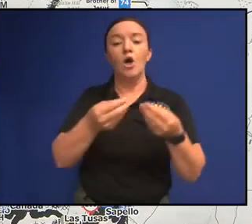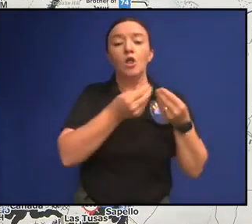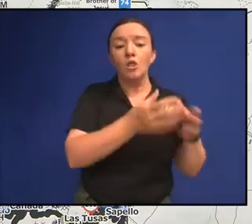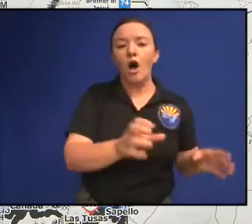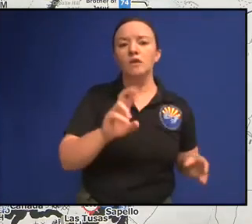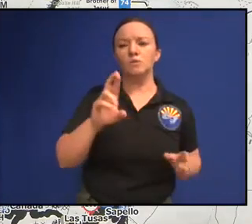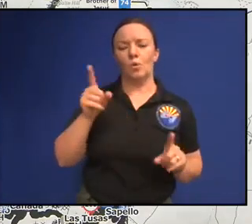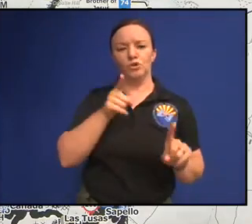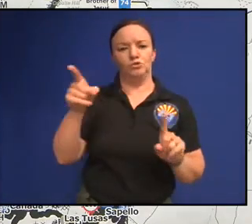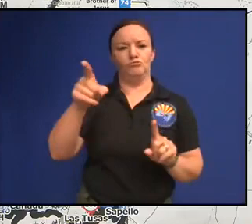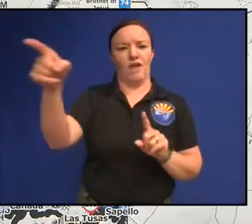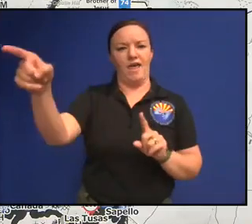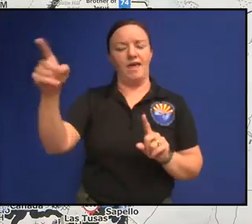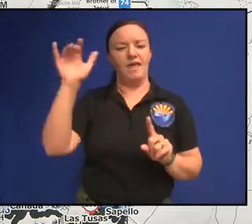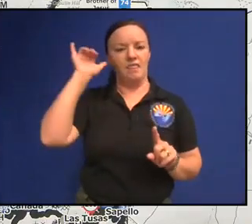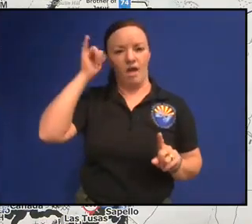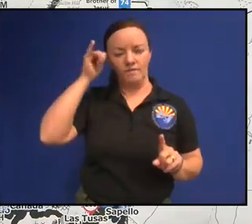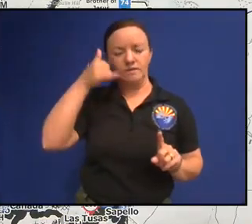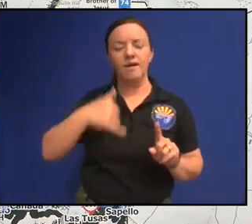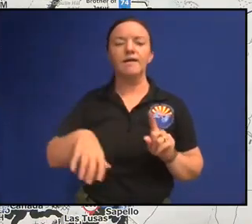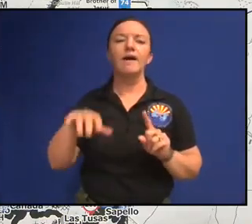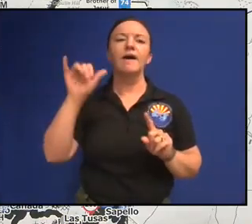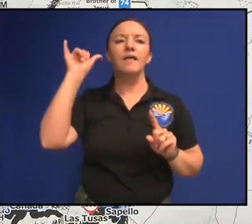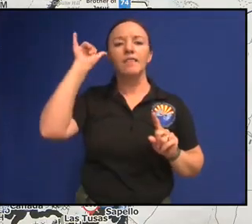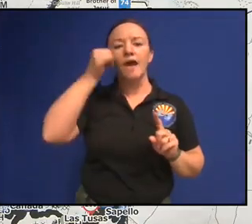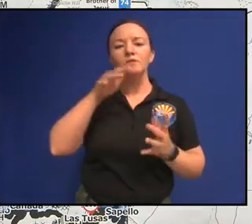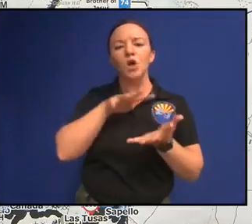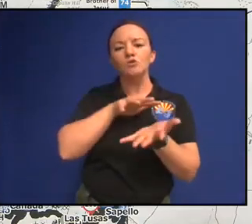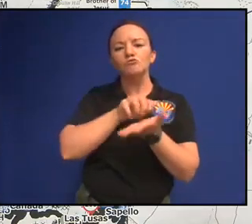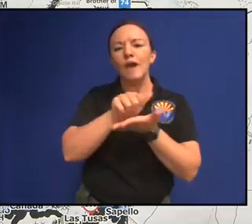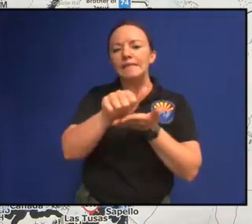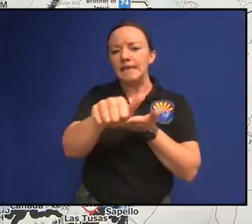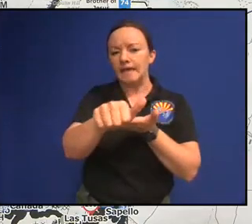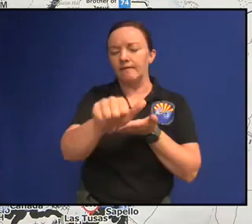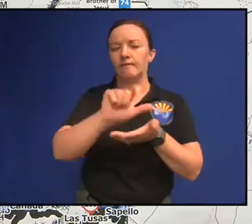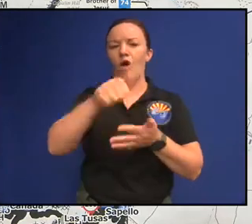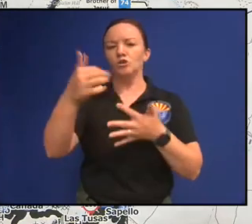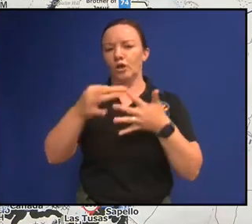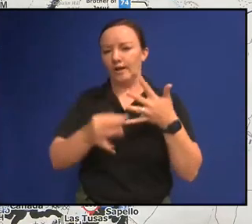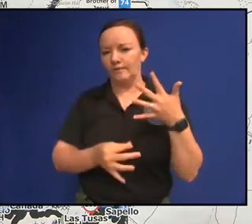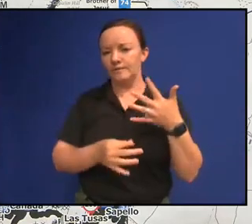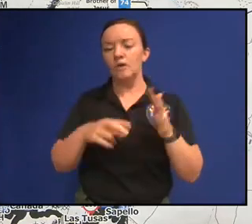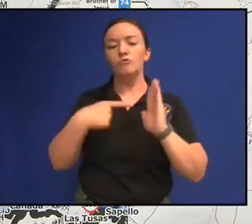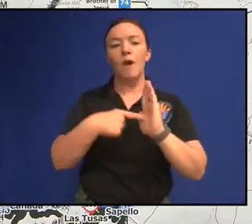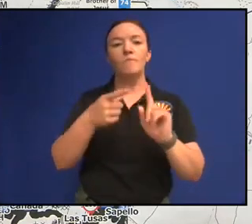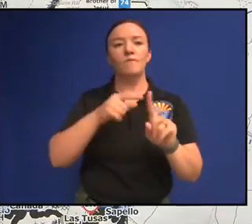OR ASTRAYED LIVESTOCK AND LIVESTOCK GRAZING ALTERNATIVES.